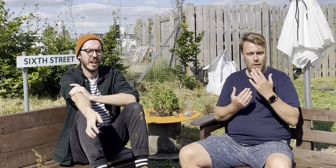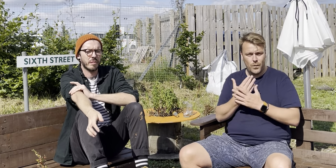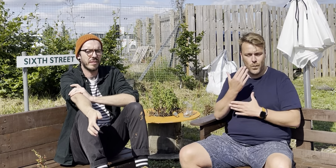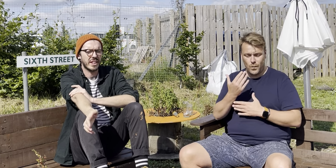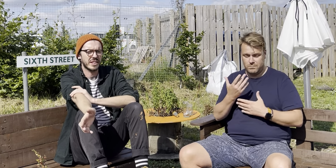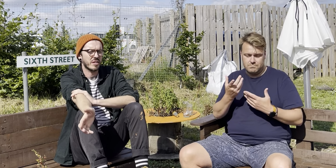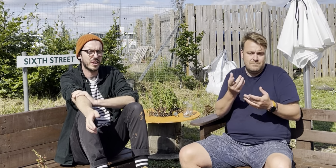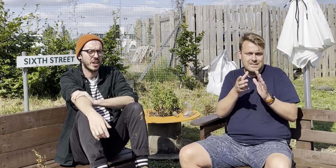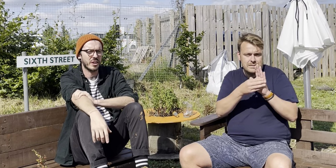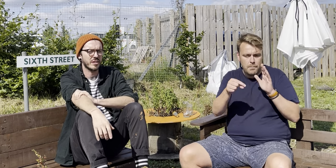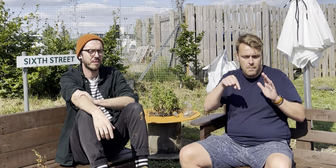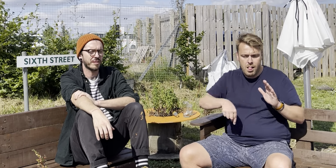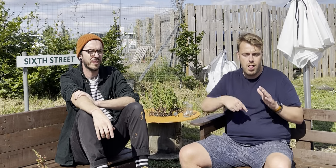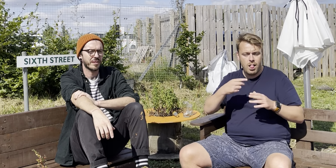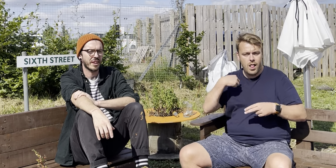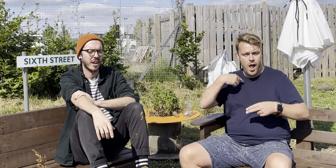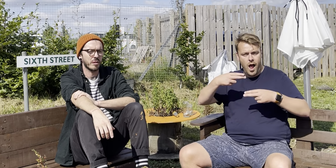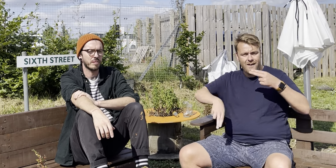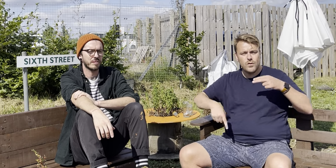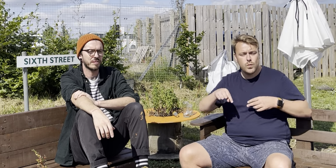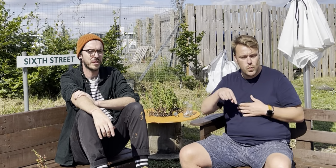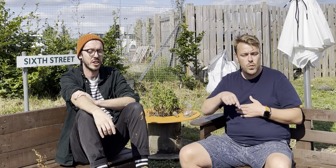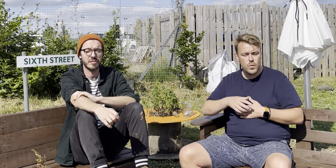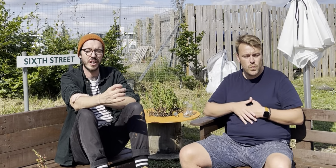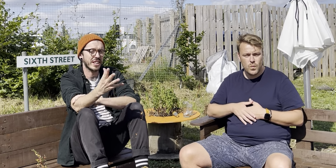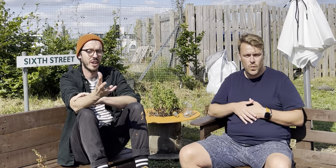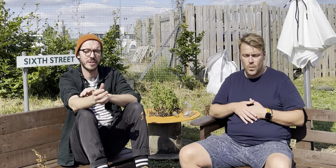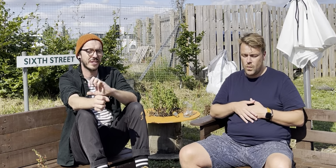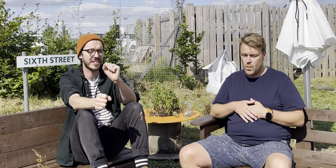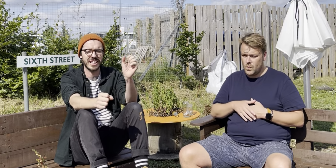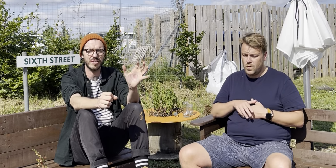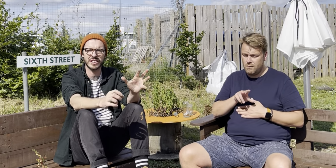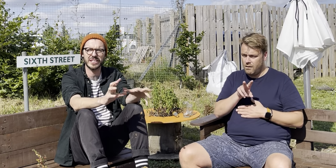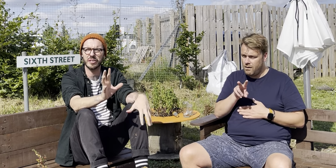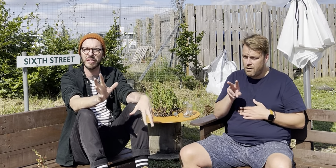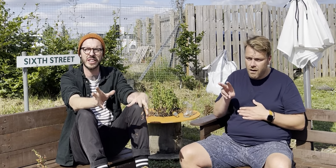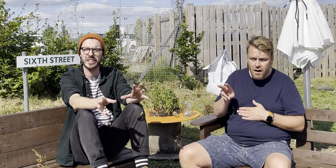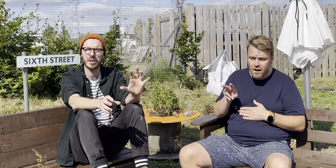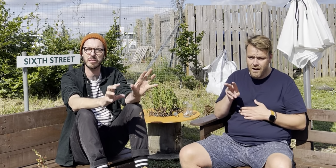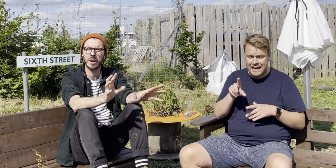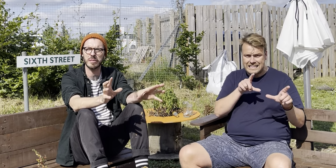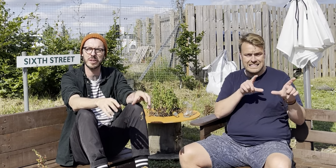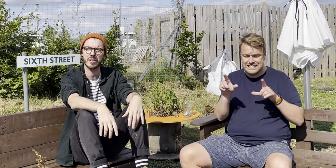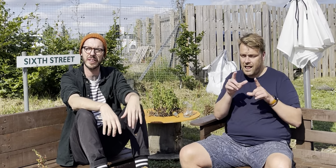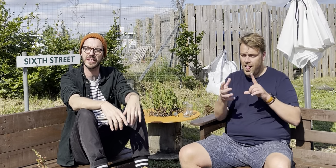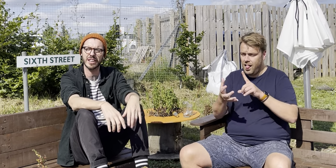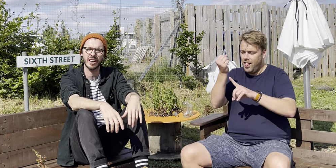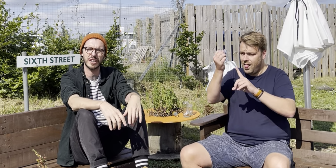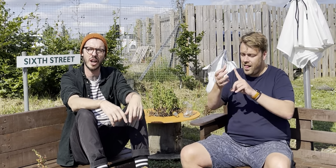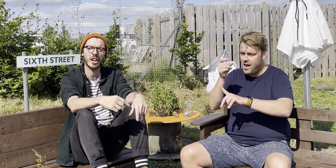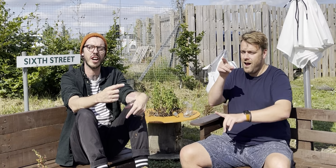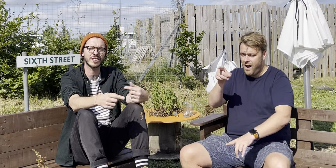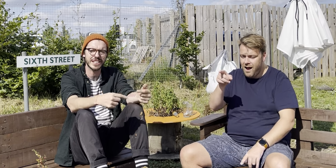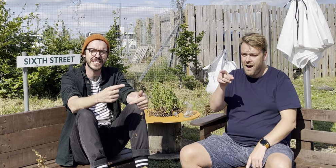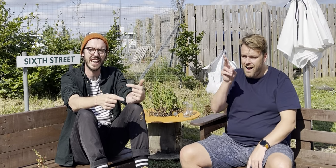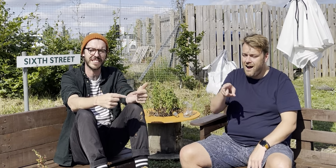um this afternoon um just finding those even still finding those moments where i i understand